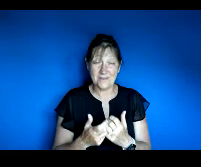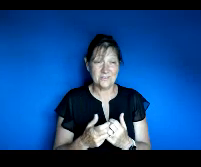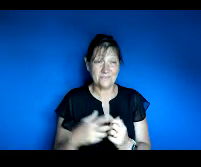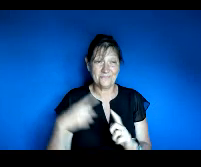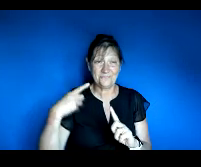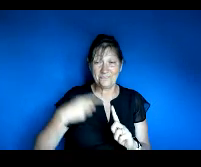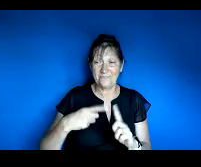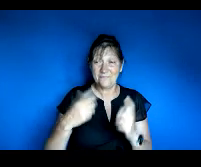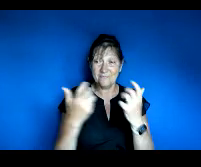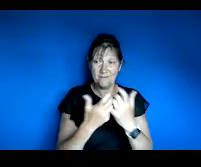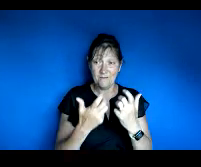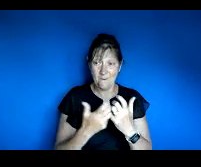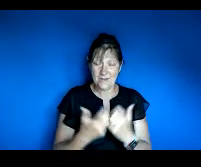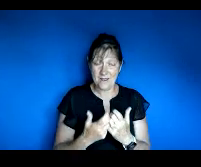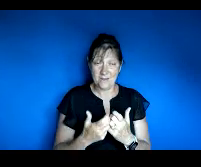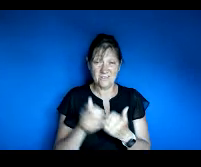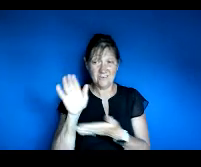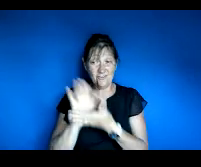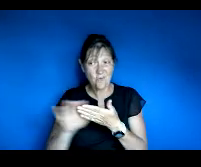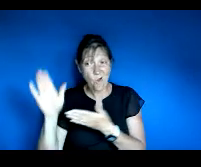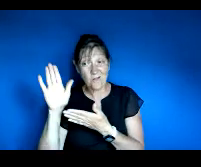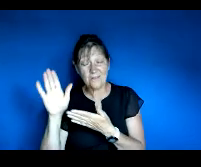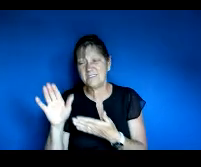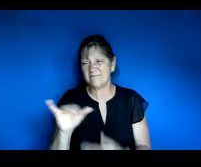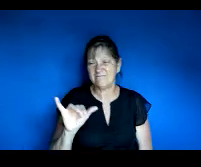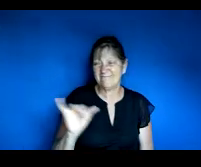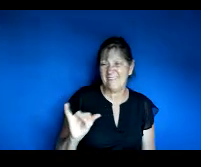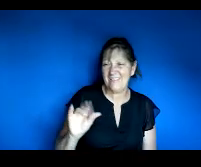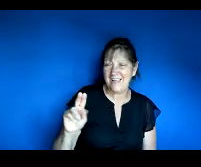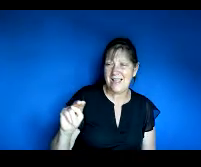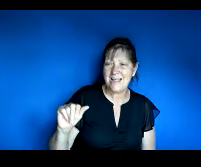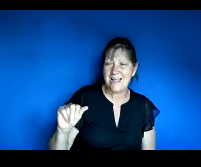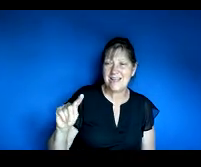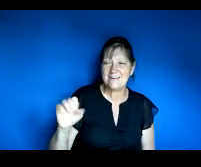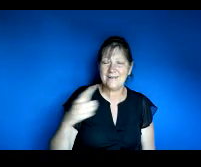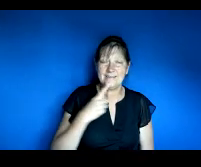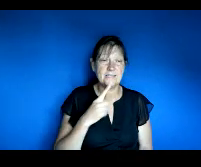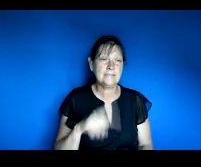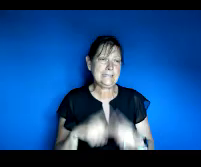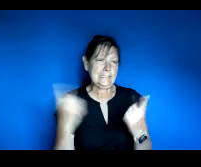accommodations at the college level, as Nate said, there can be some differences between what's available